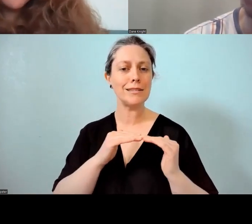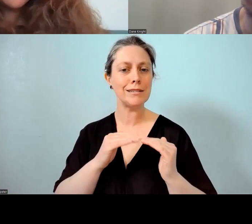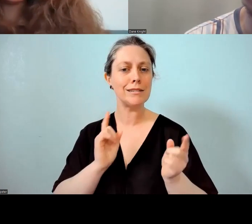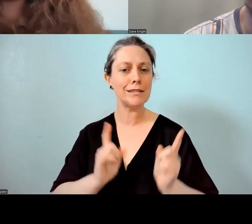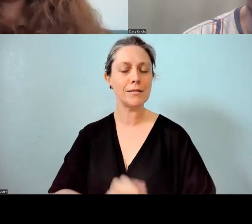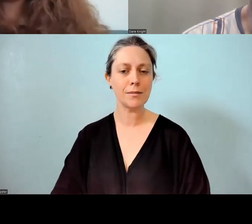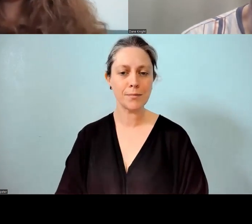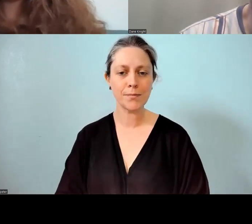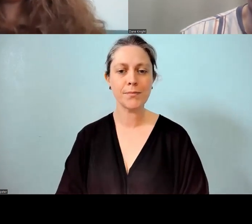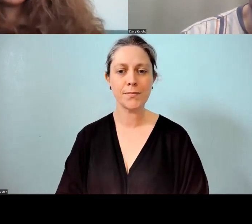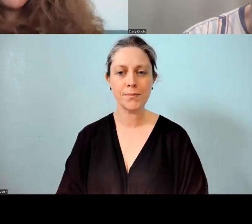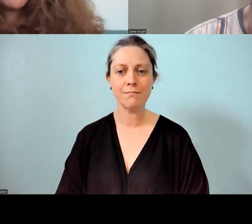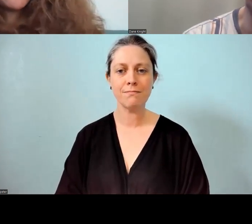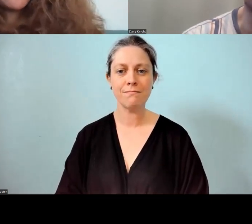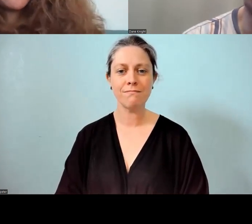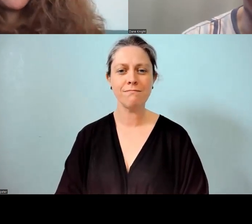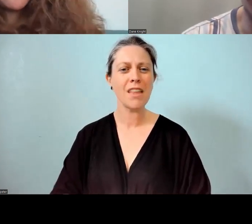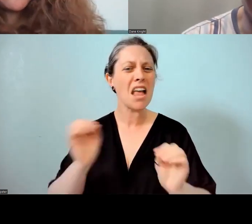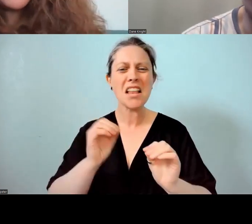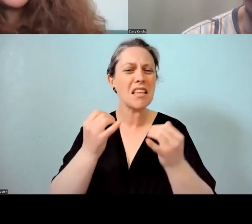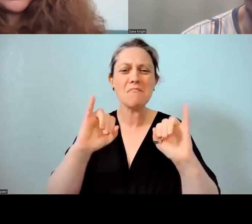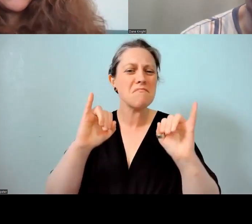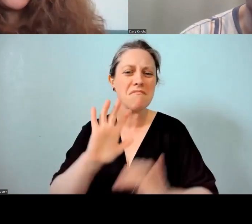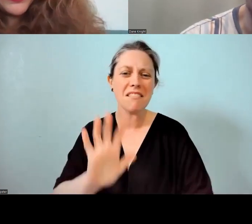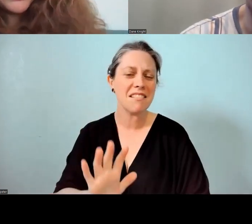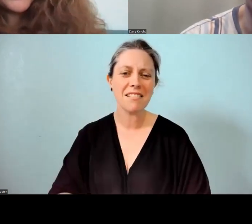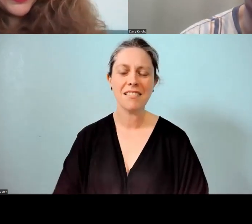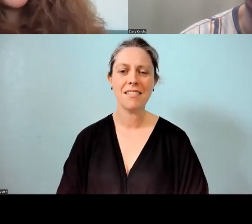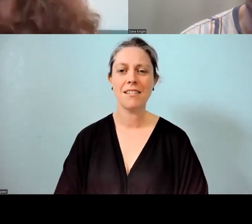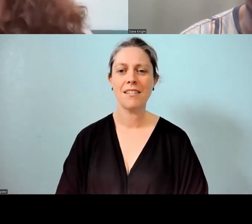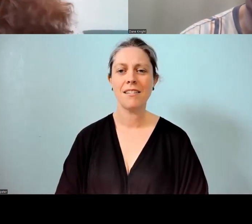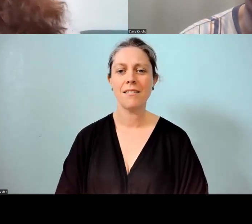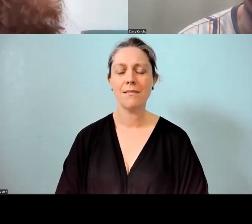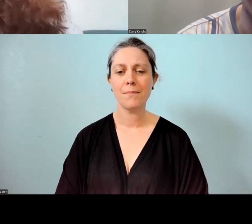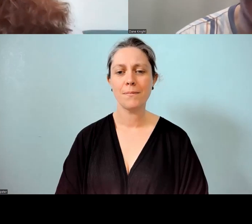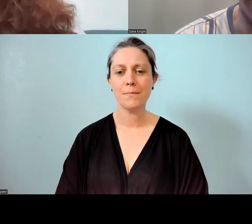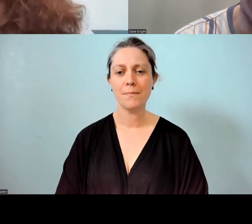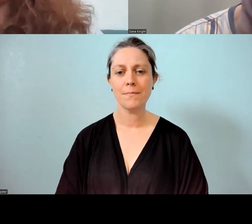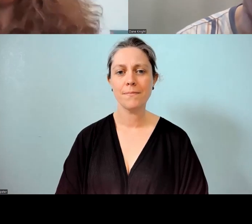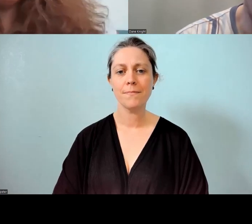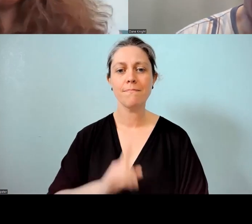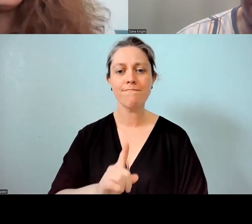Just nothing major, but you know, I did find that my parents tended to,